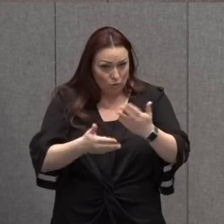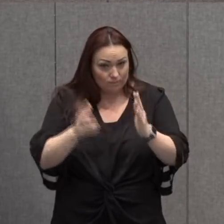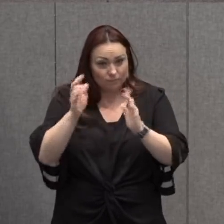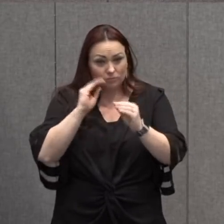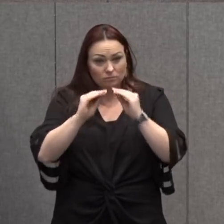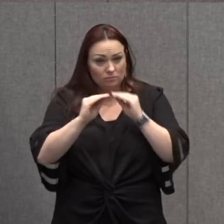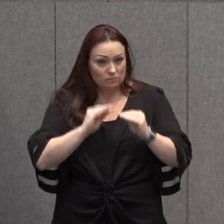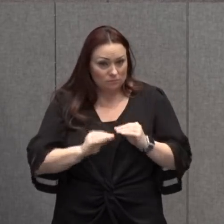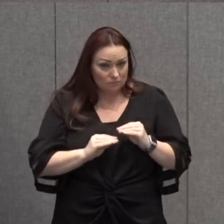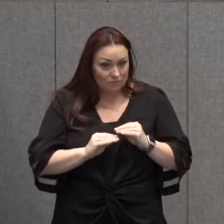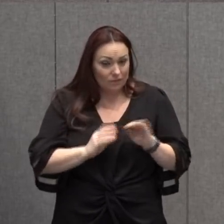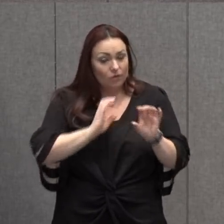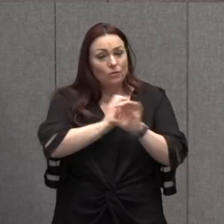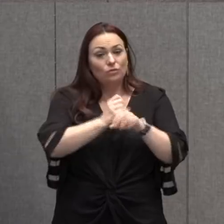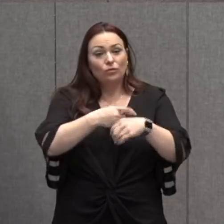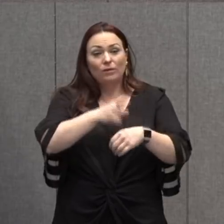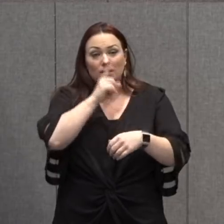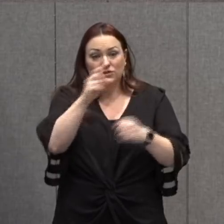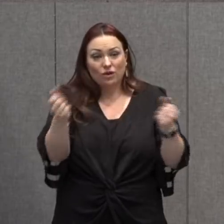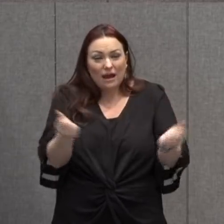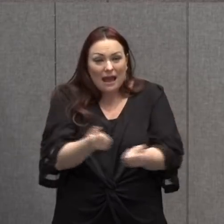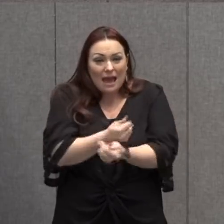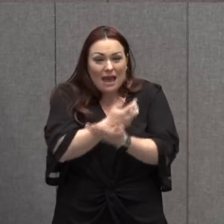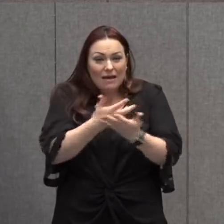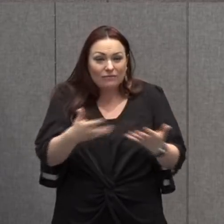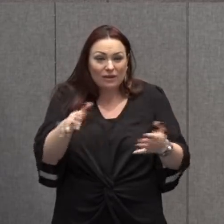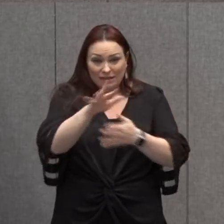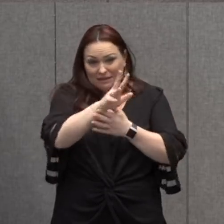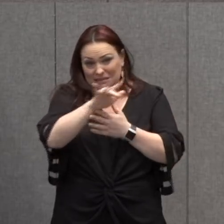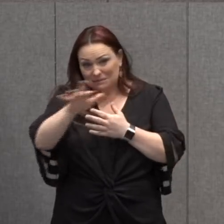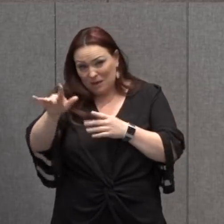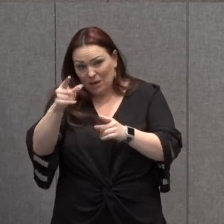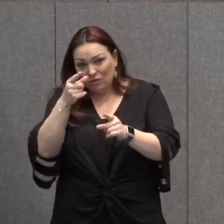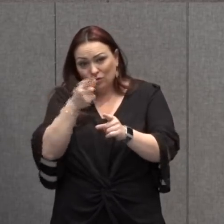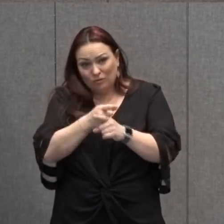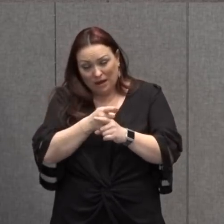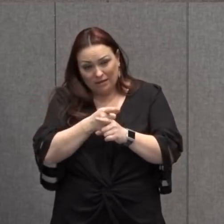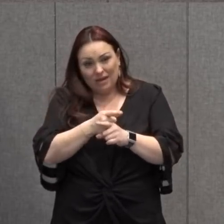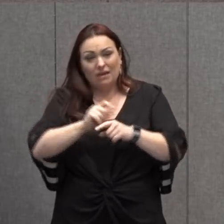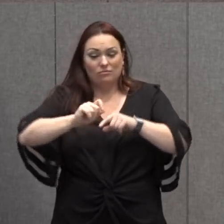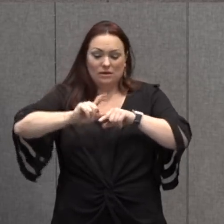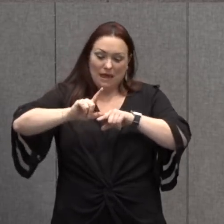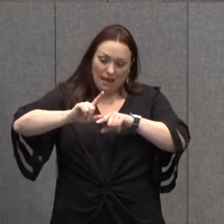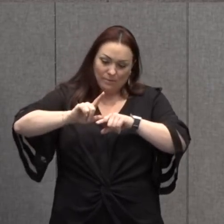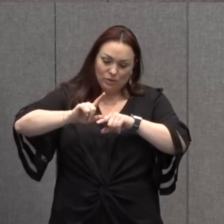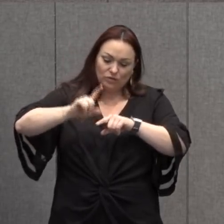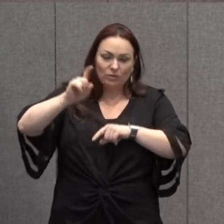to make sure that everything was spelled correctly, that you had capitals where you needed capitals.